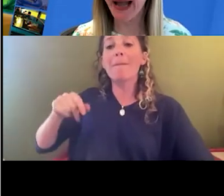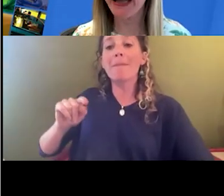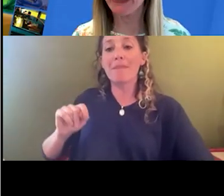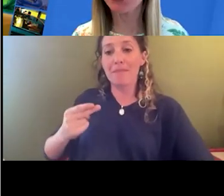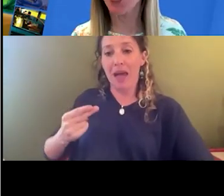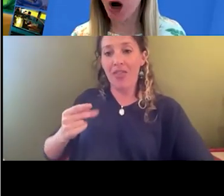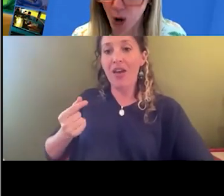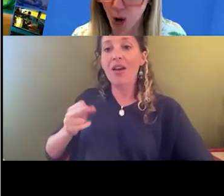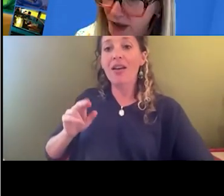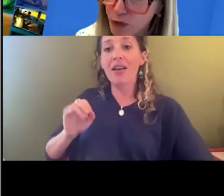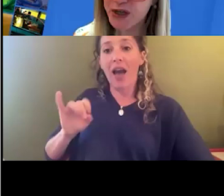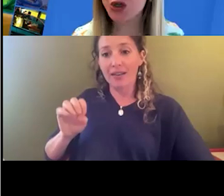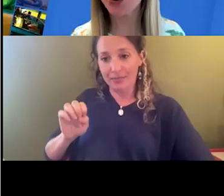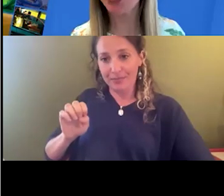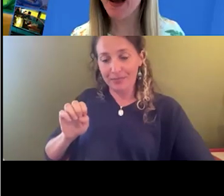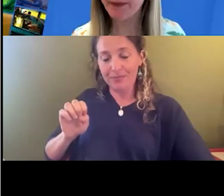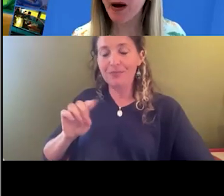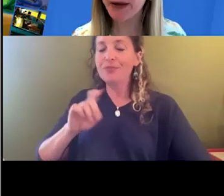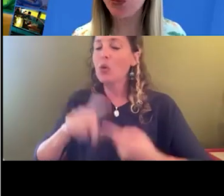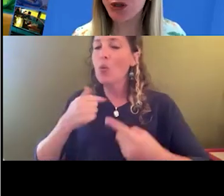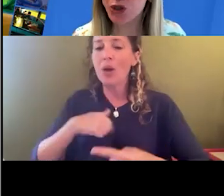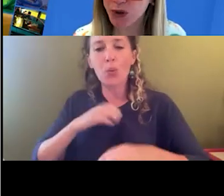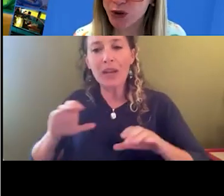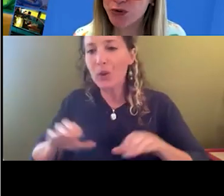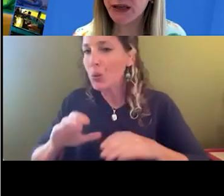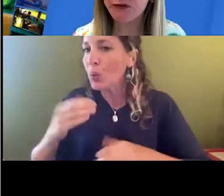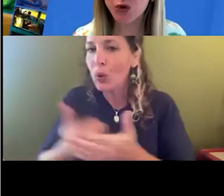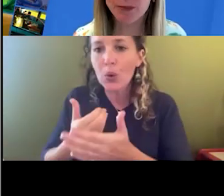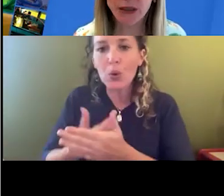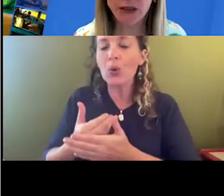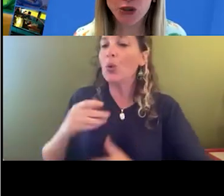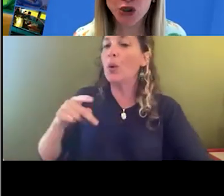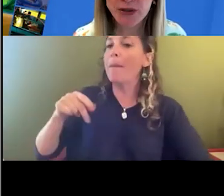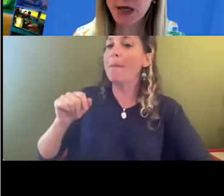Whenever we do a new PAPP Guide, we do a new set of terms and conditions,